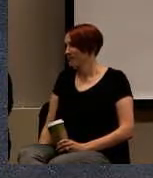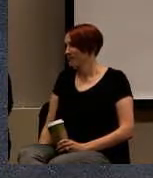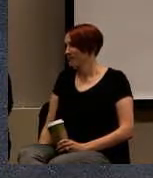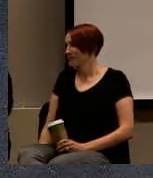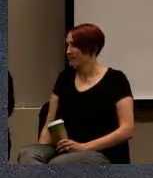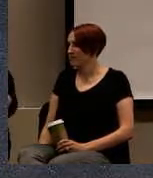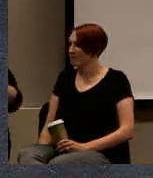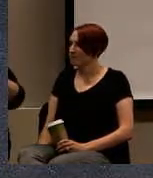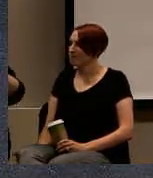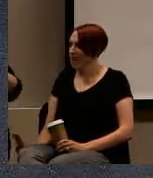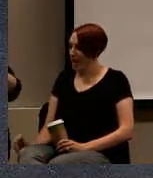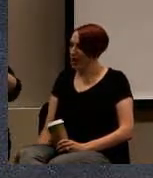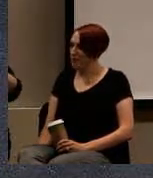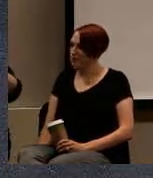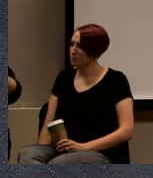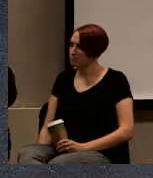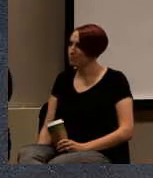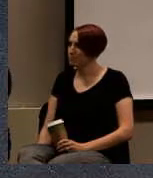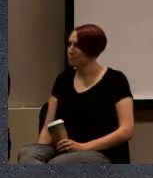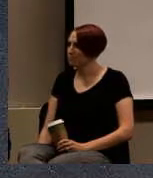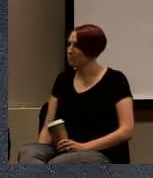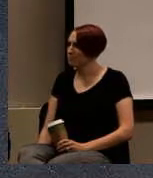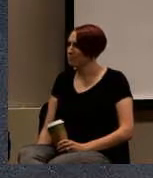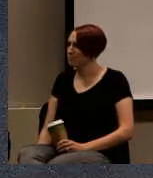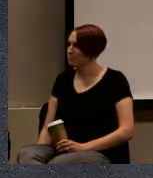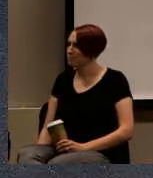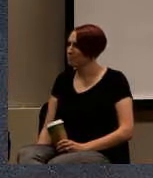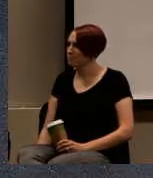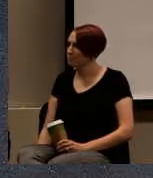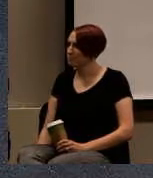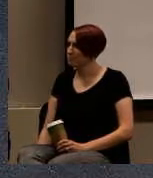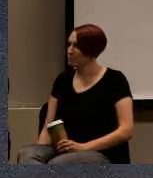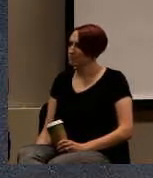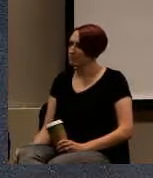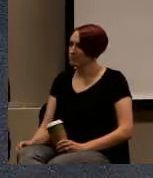wheel, the knobs, these are things that would benefit me most, you can search which vehicles